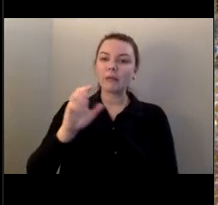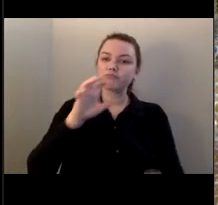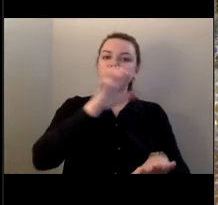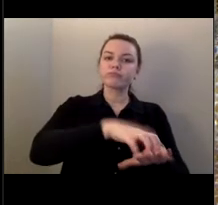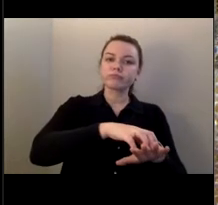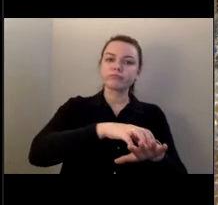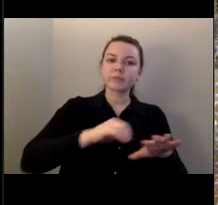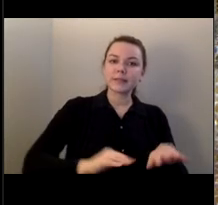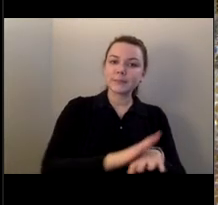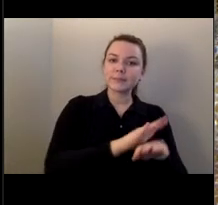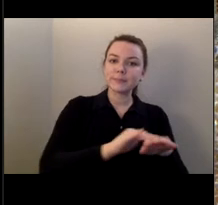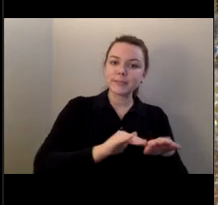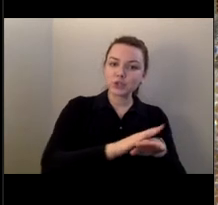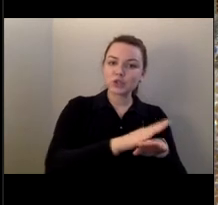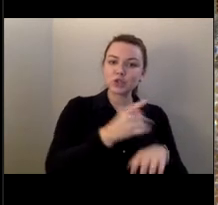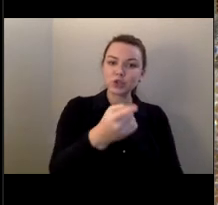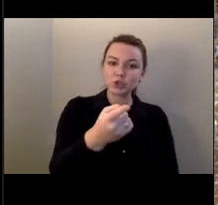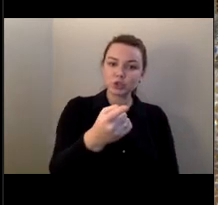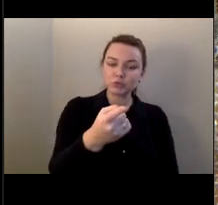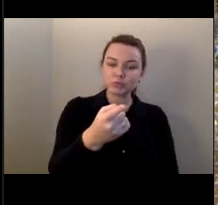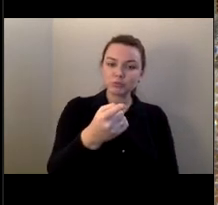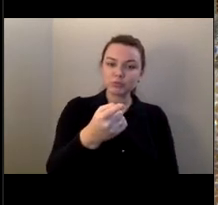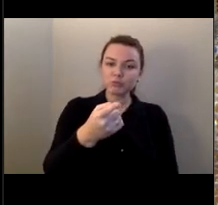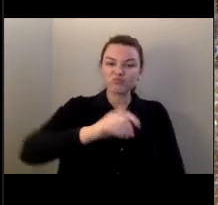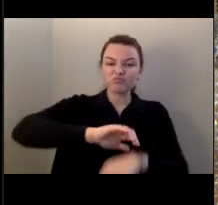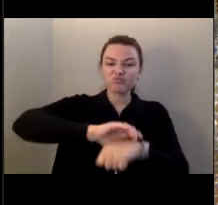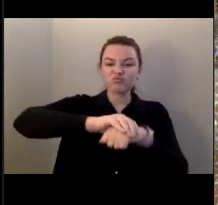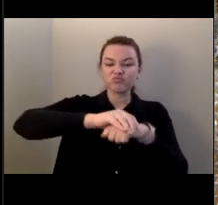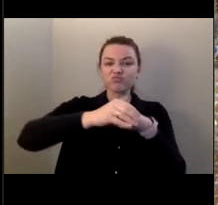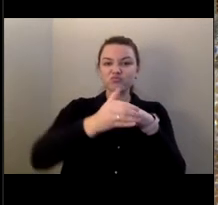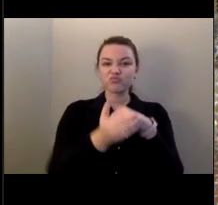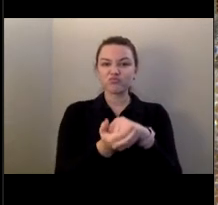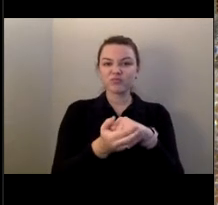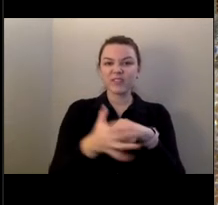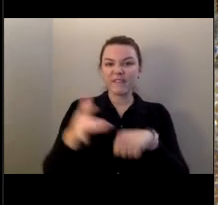So coral has a rock-like shell that's made out of limestone.